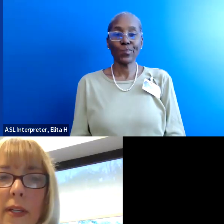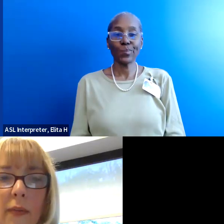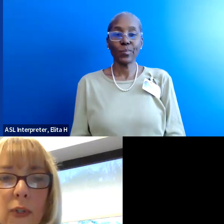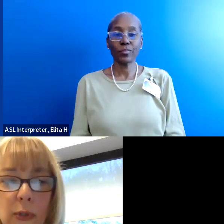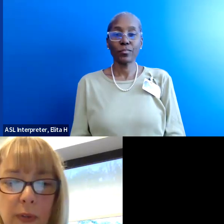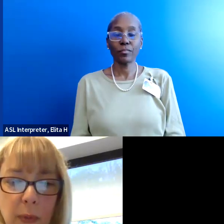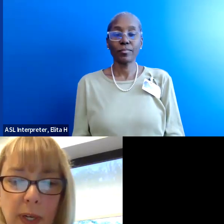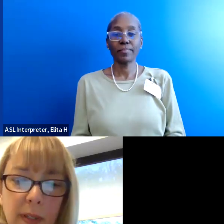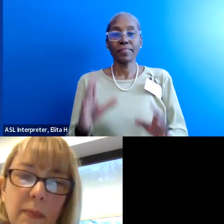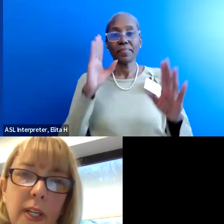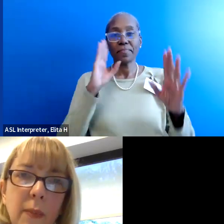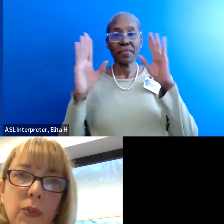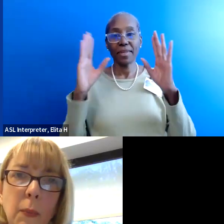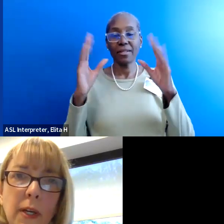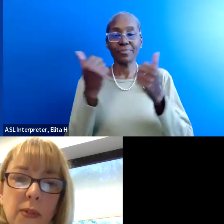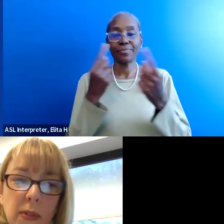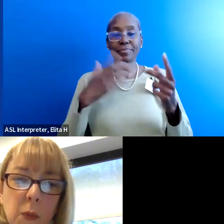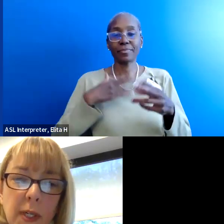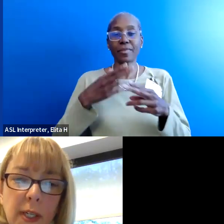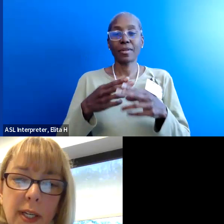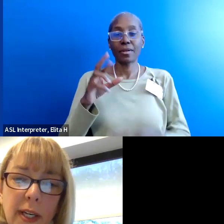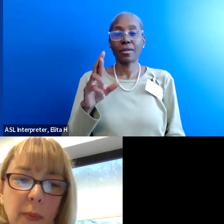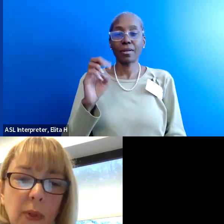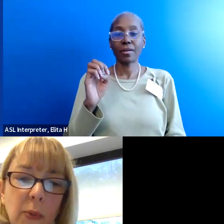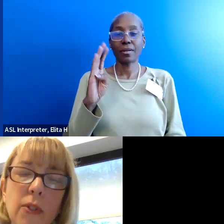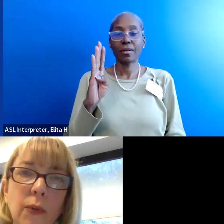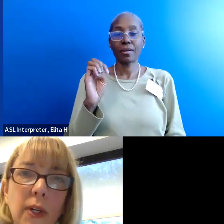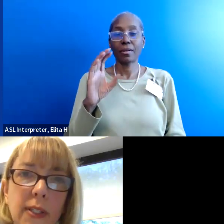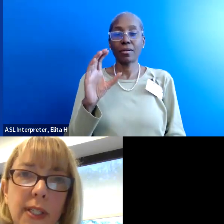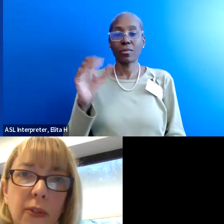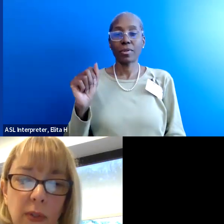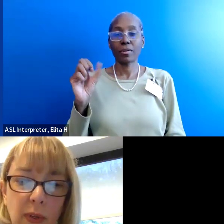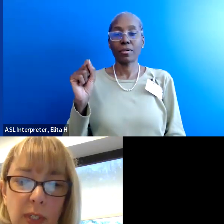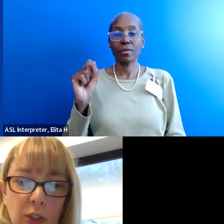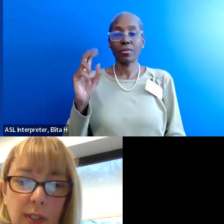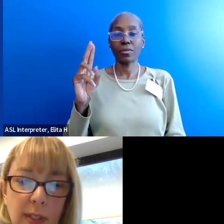Good afternoon, everyone. My name is Rebecca Sultzbaugh, and I'm with the Christopher and Dana Reeve Foundation.